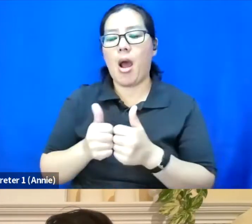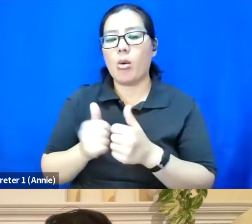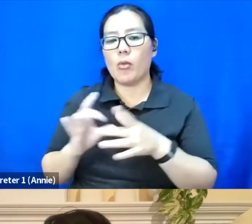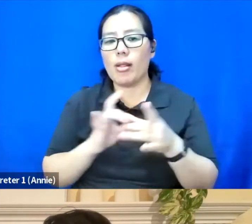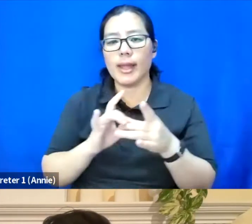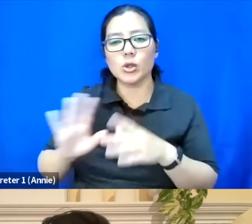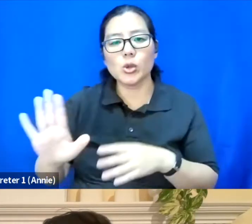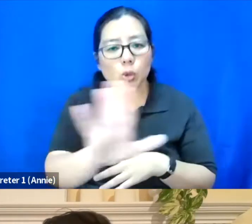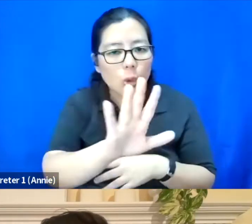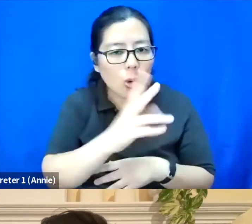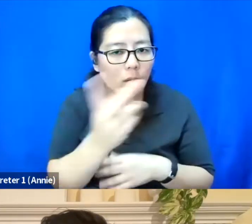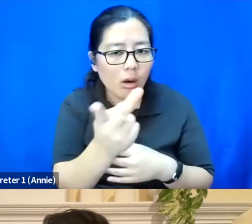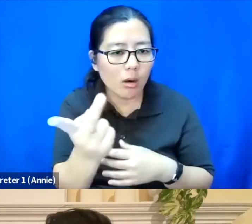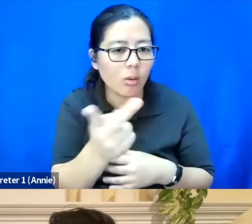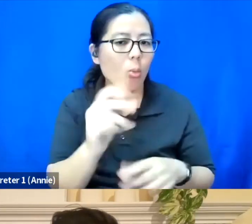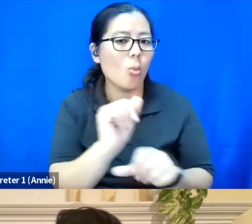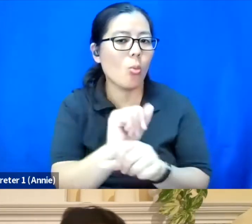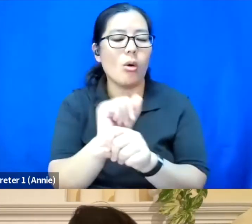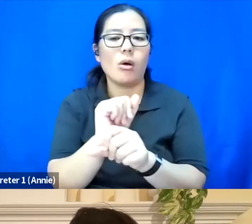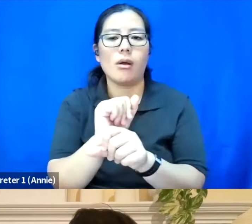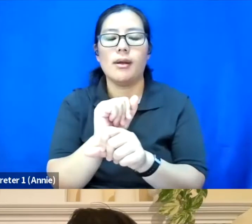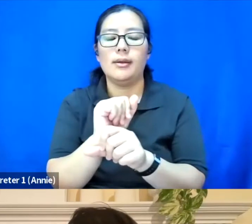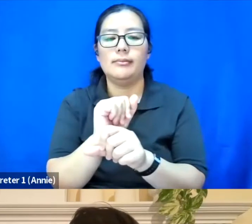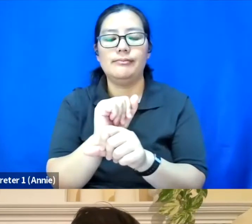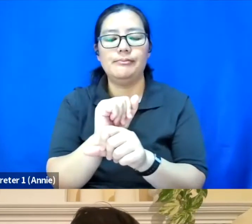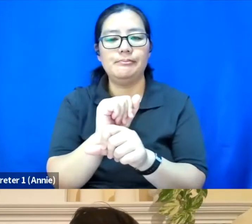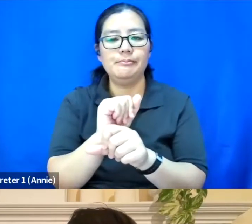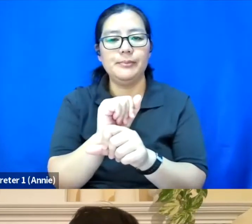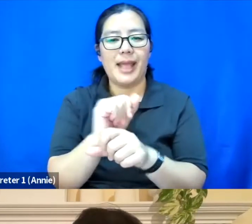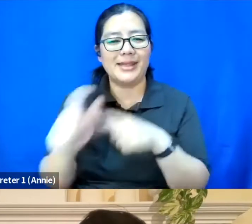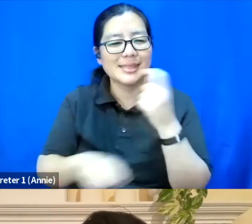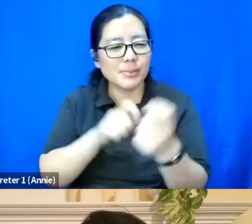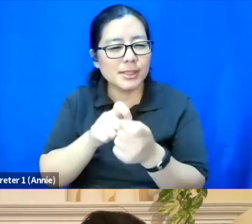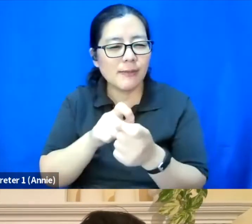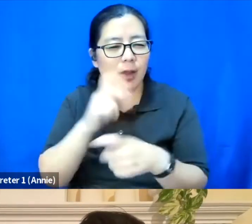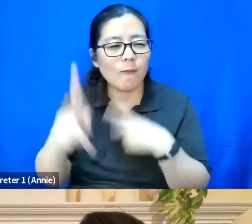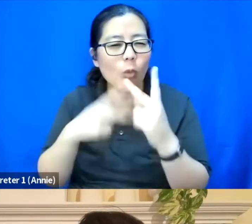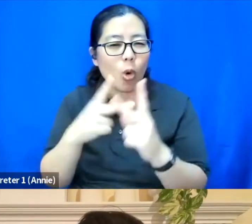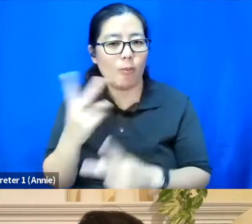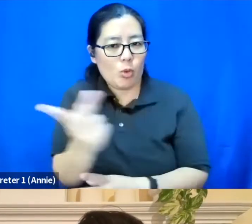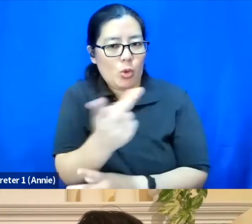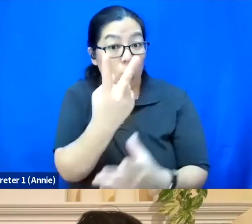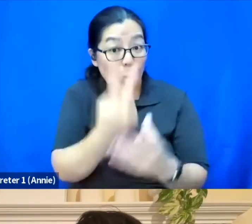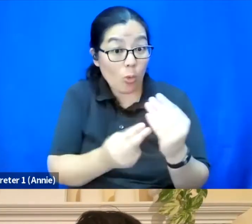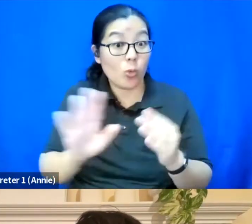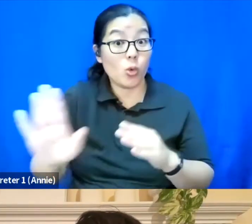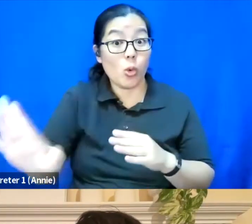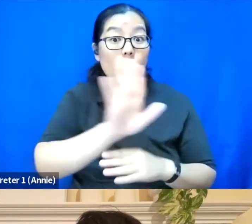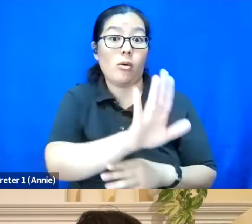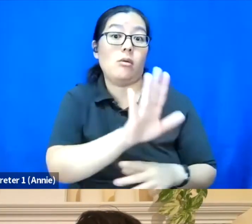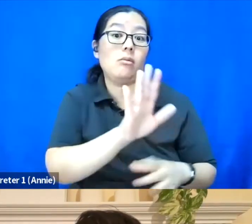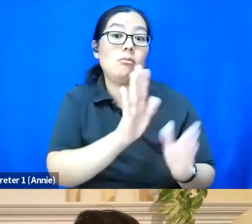I published a novel, The Border of Paradise and an essay collection called "The Collected Schizophrenias."